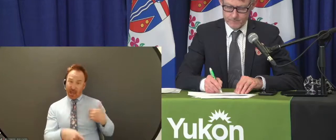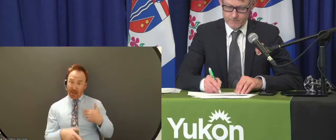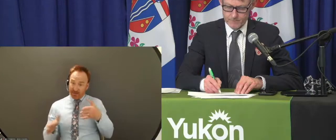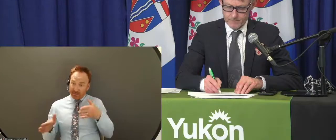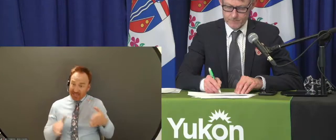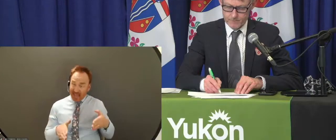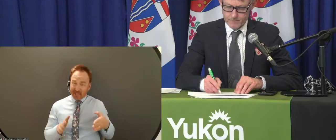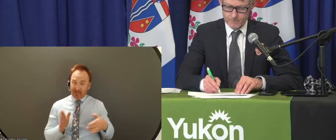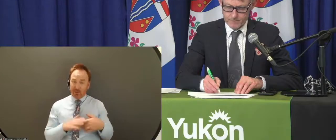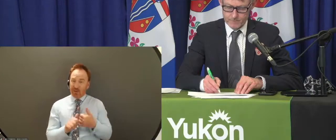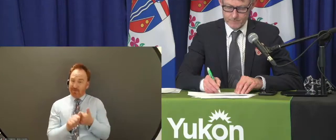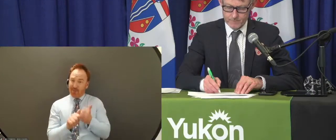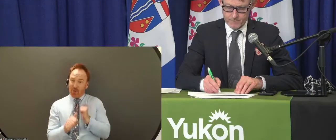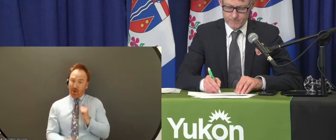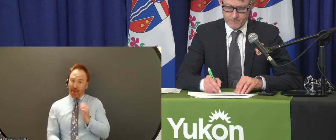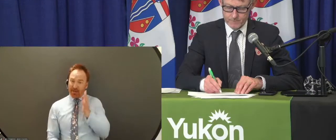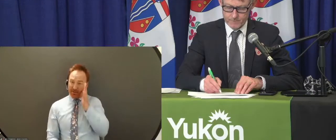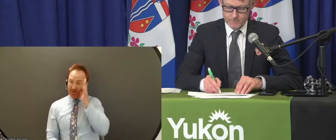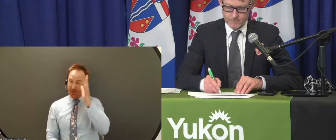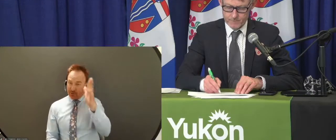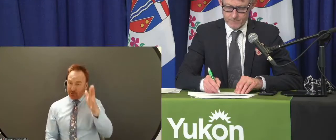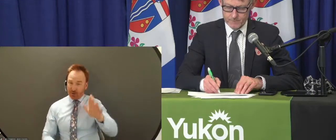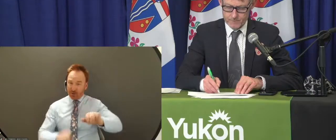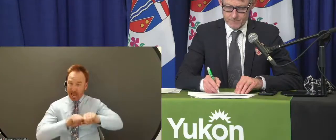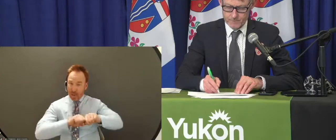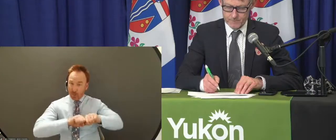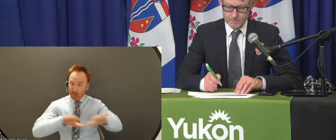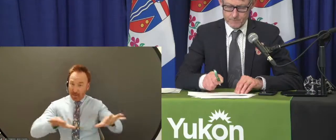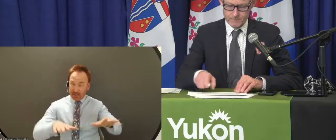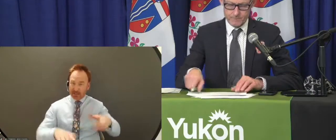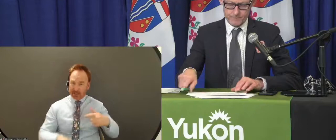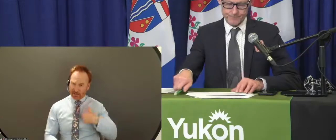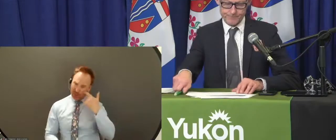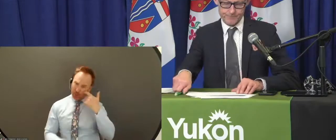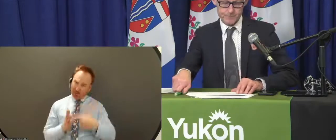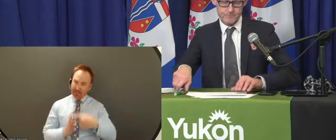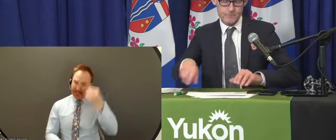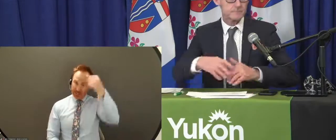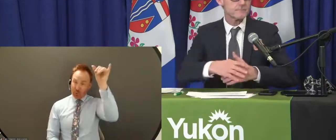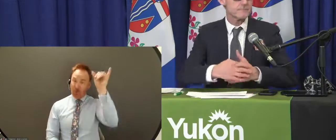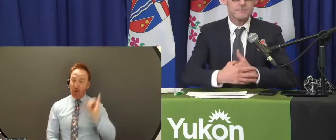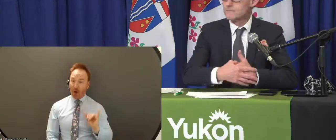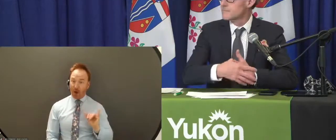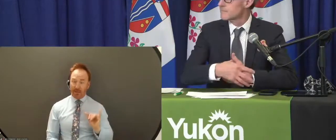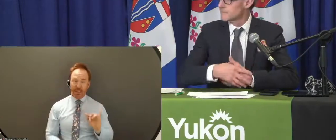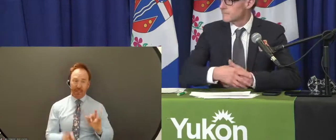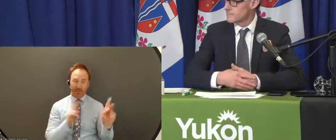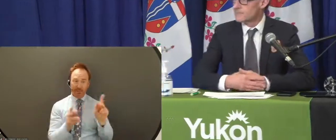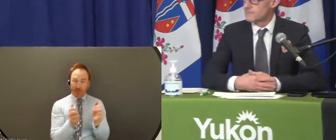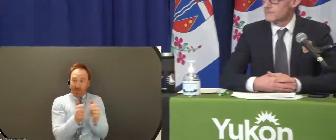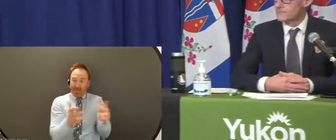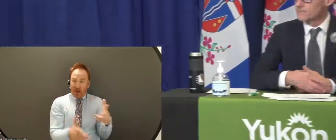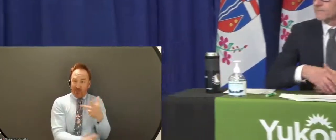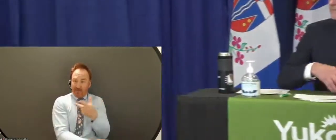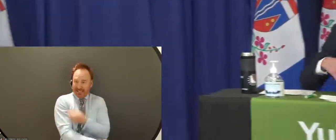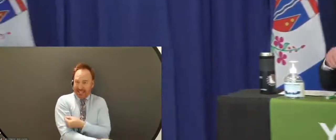individual event or person becomes very difficult. And you cannot piece together